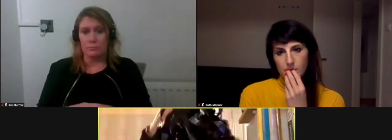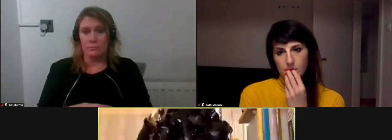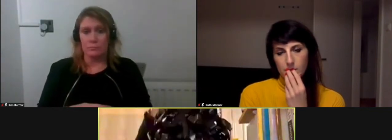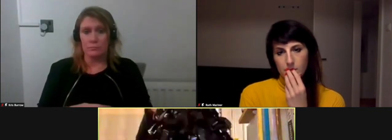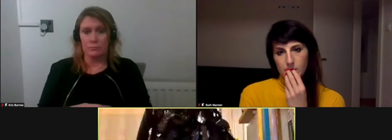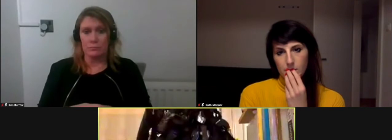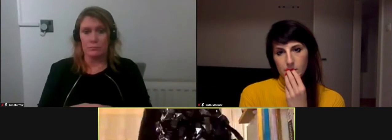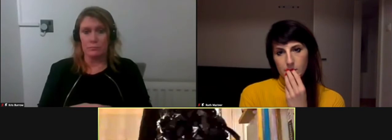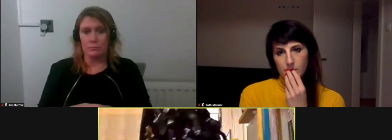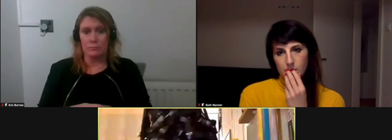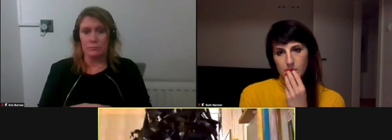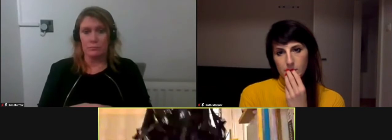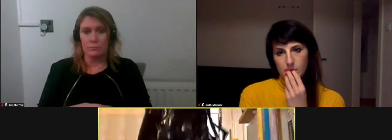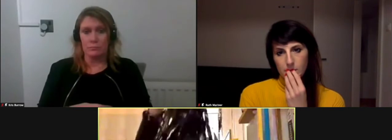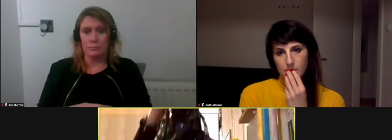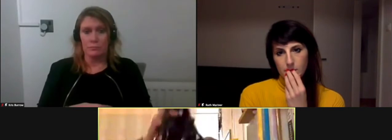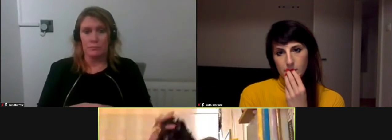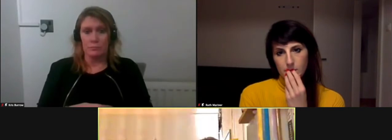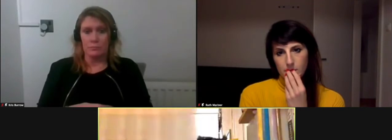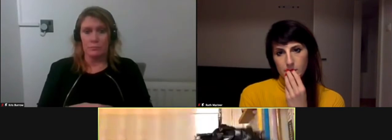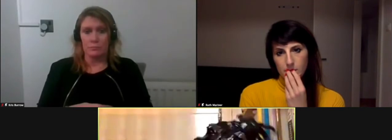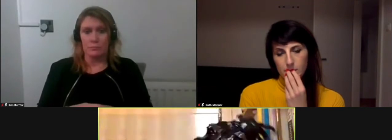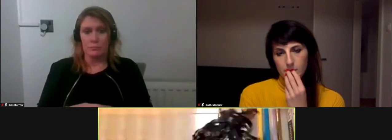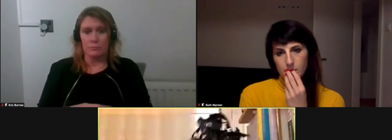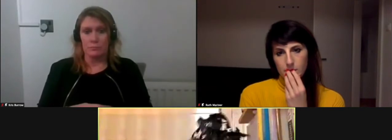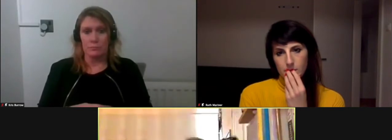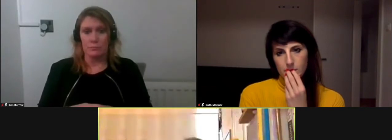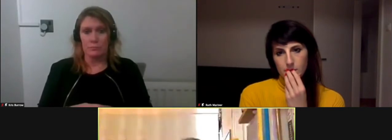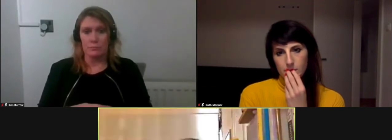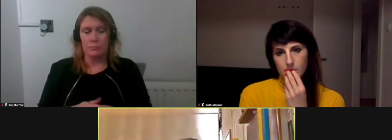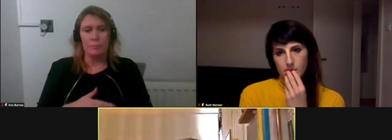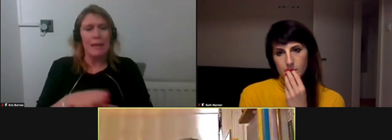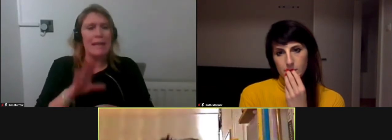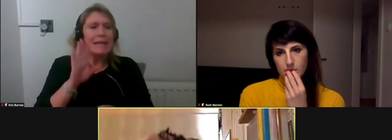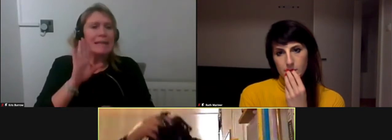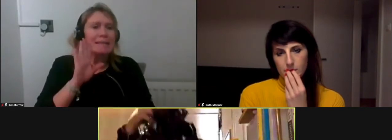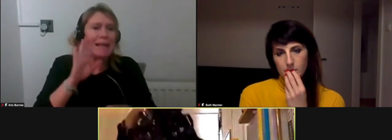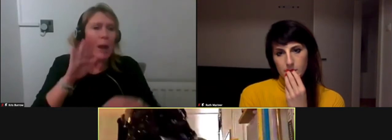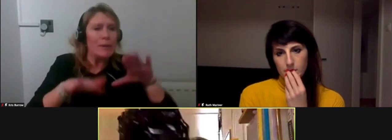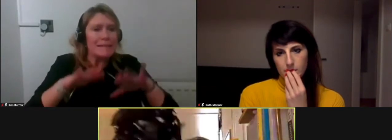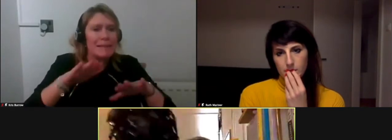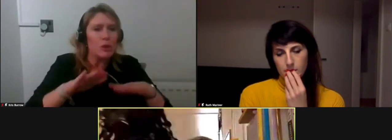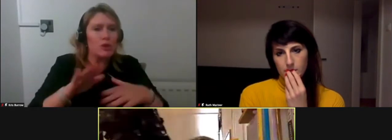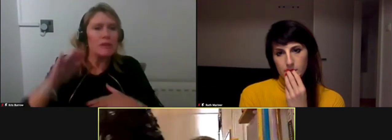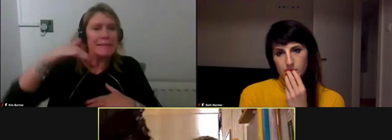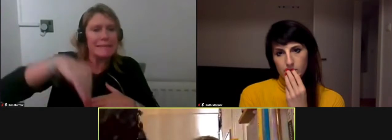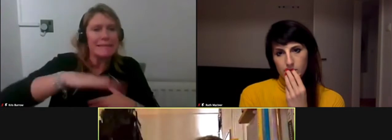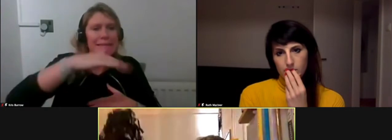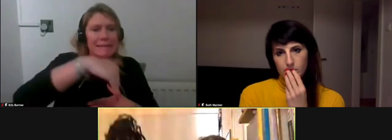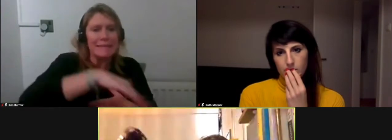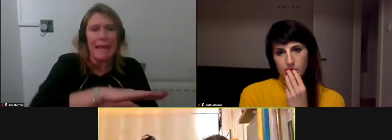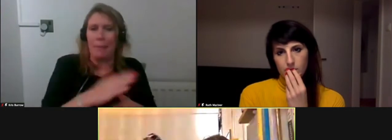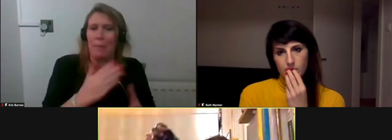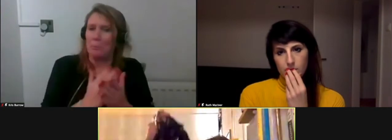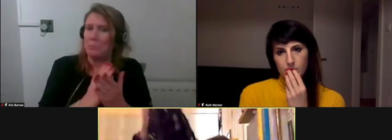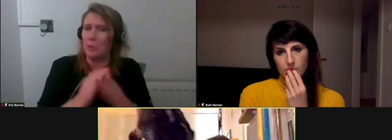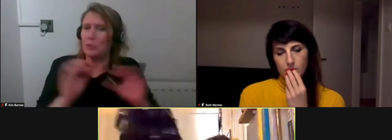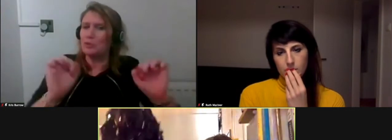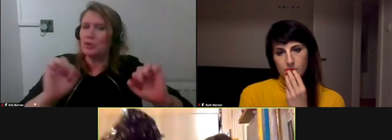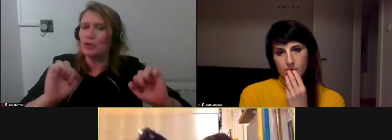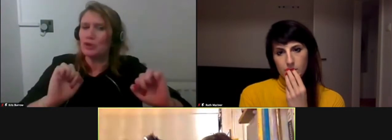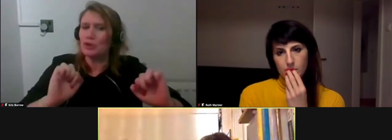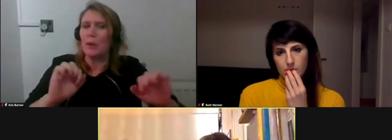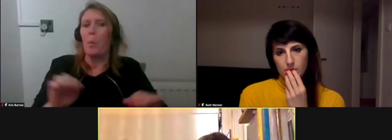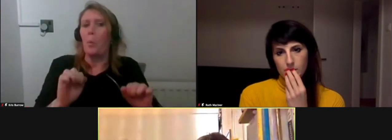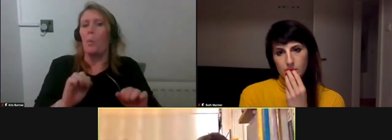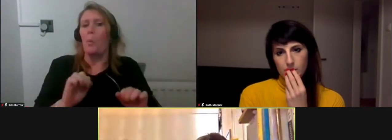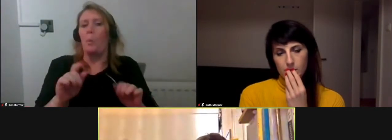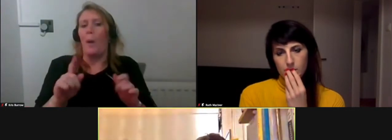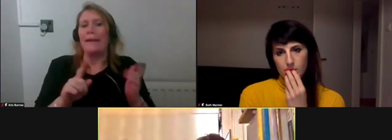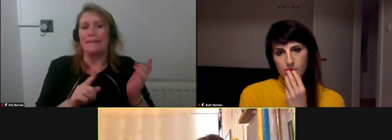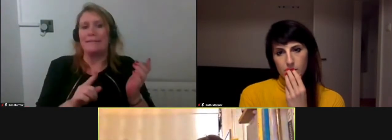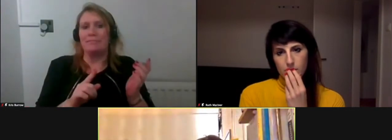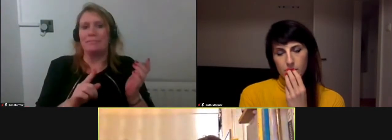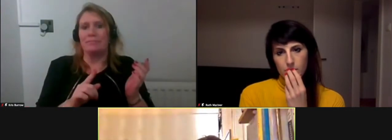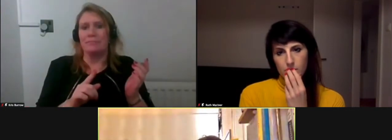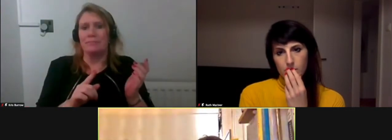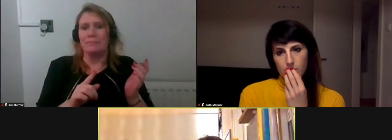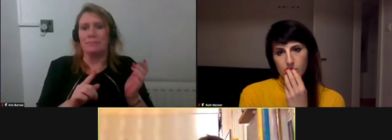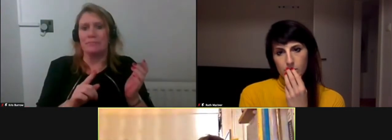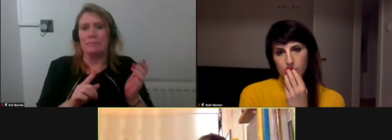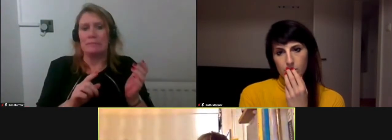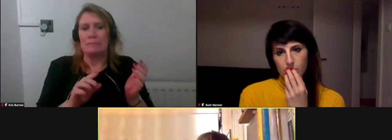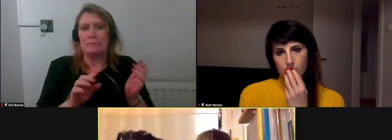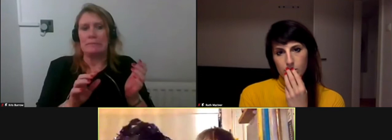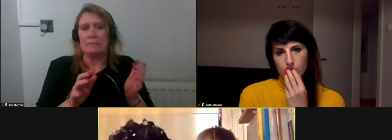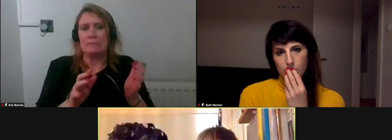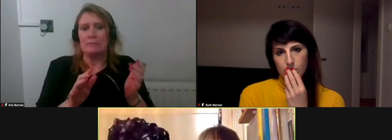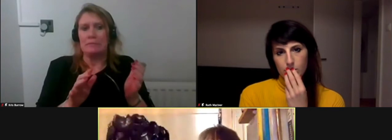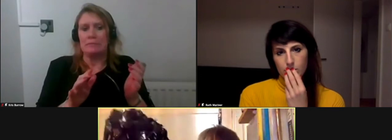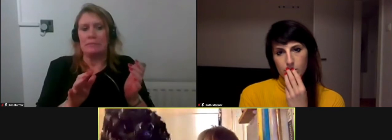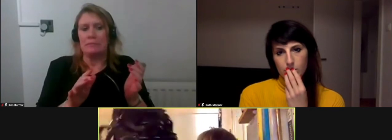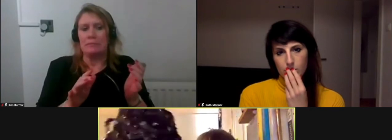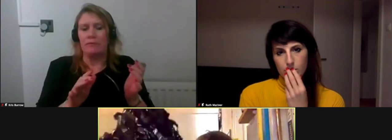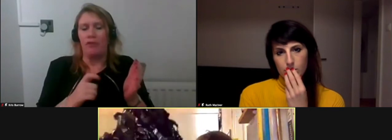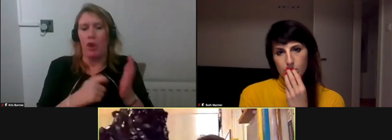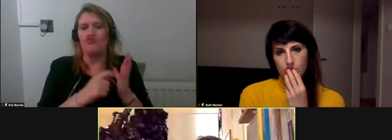this. [rustling sound] So, I don't want to